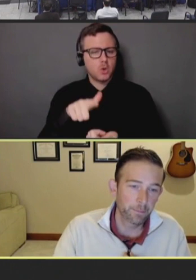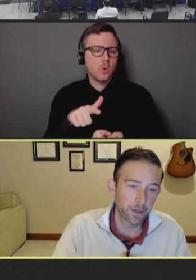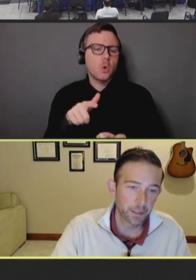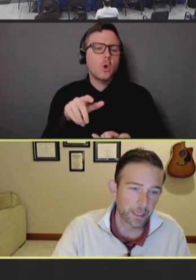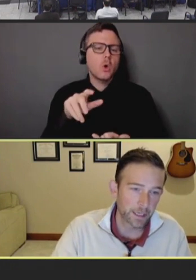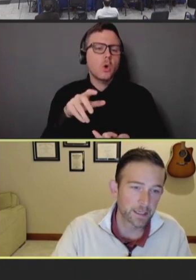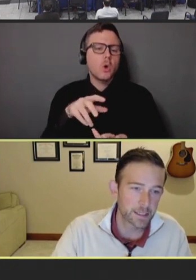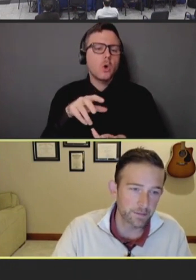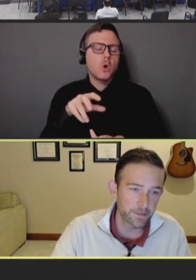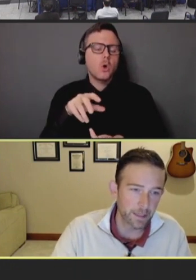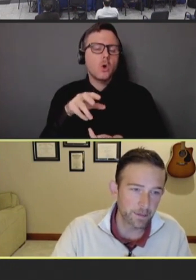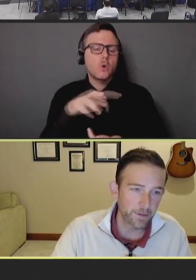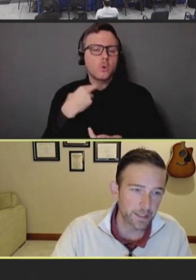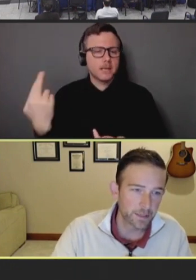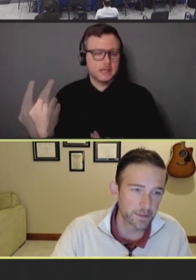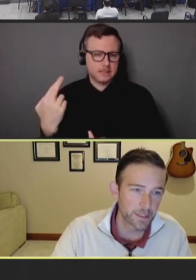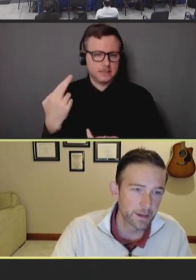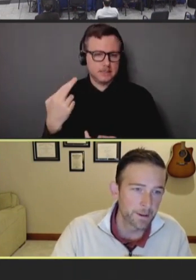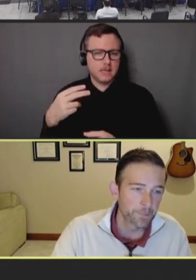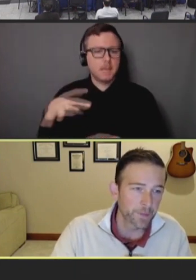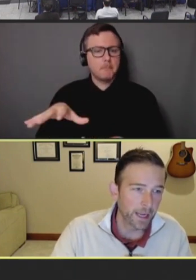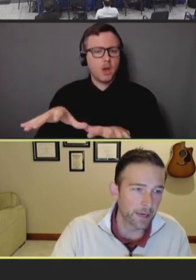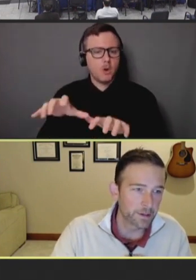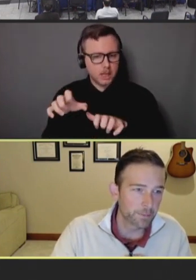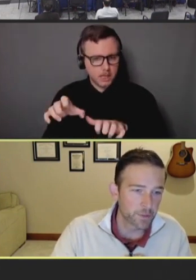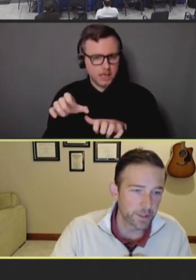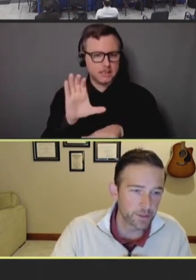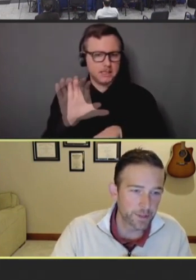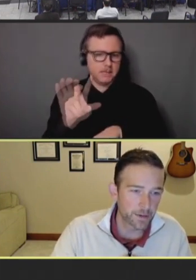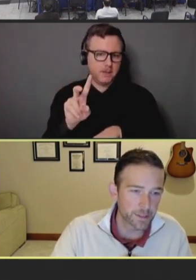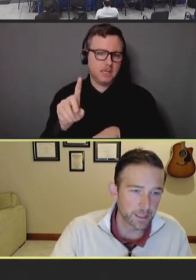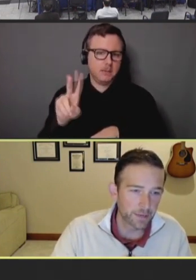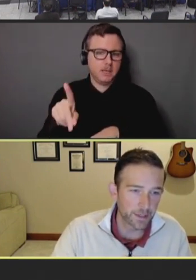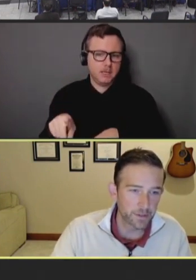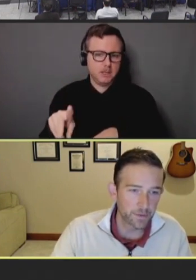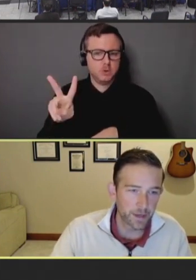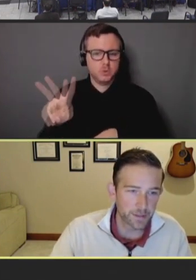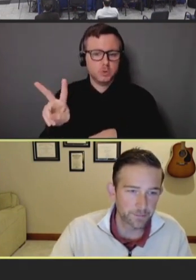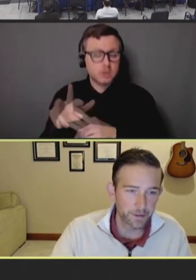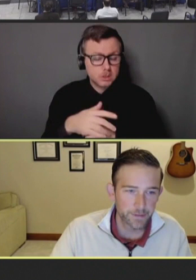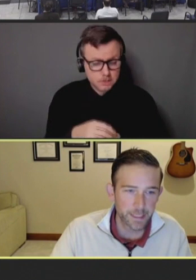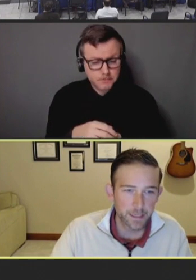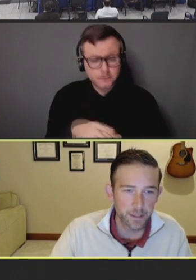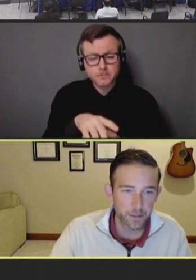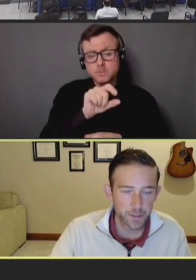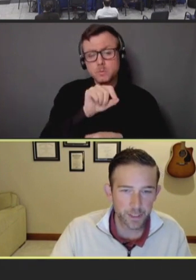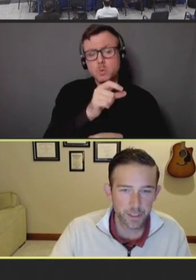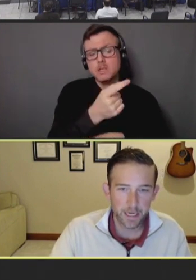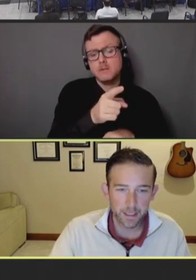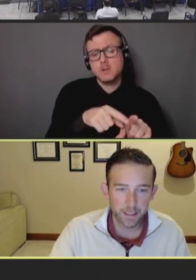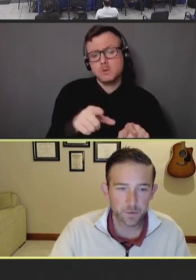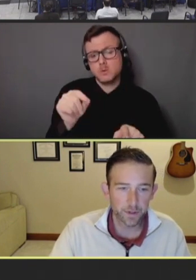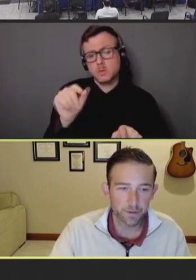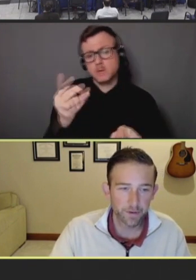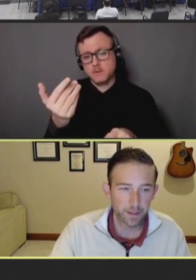paralytic cVDPV2s. And between 2011 and 2015, two such candidates were developed.